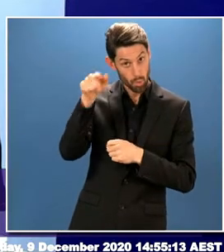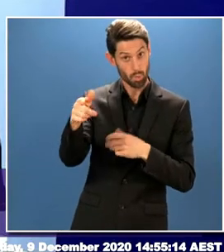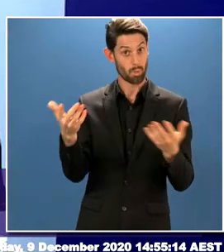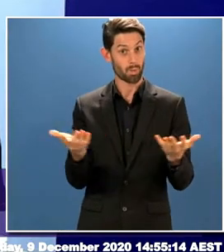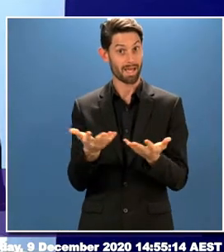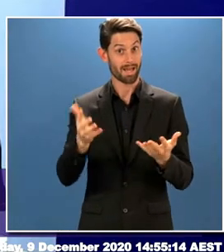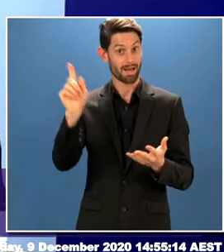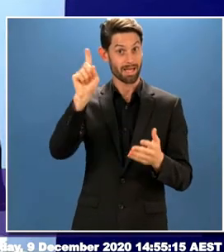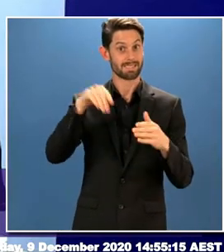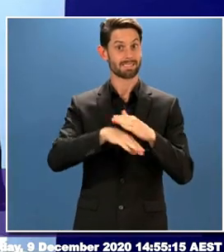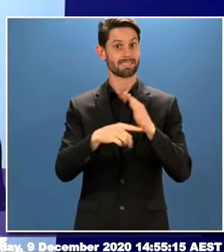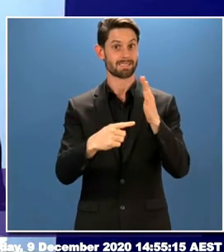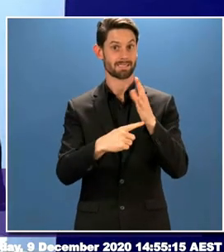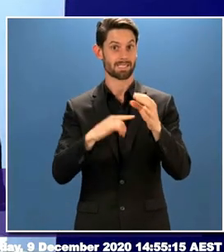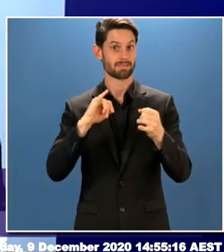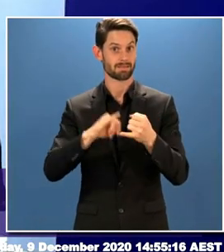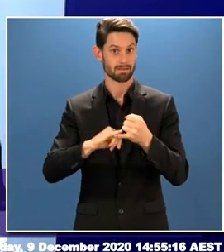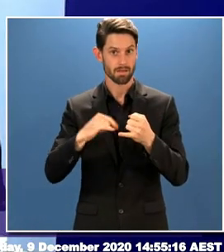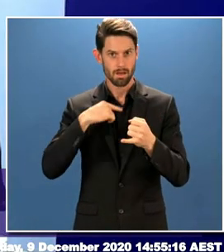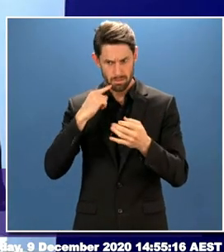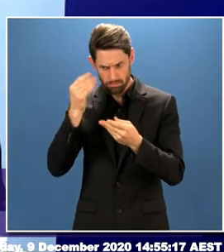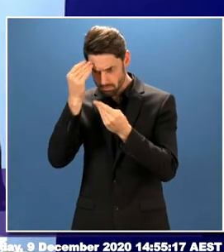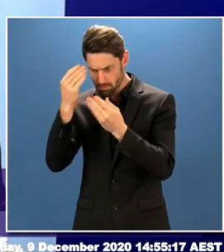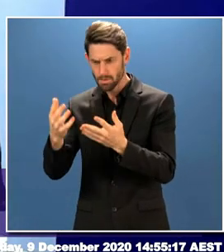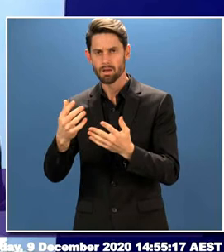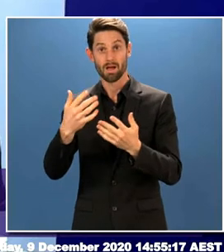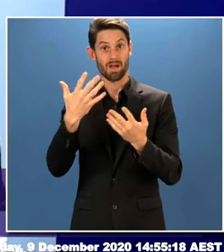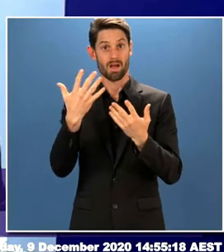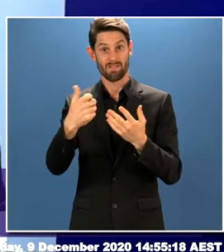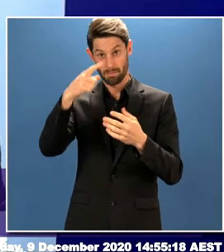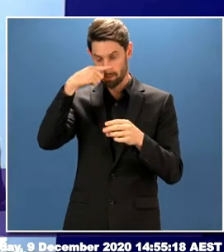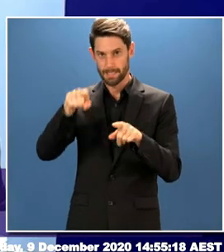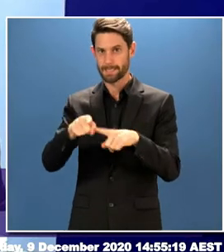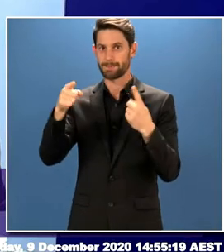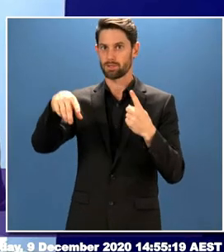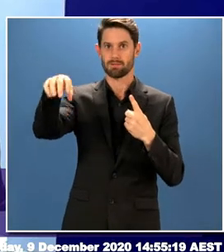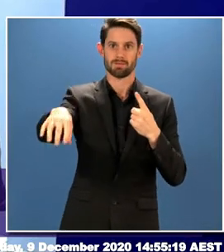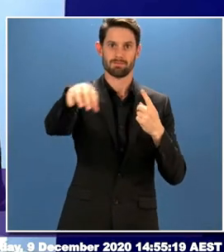Just so you are aware of the arrangements that we have in place in